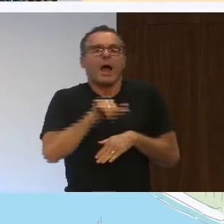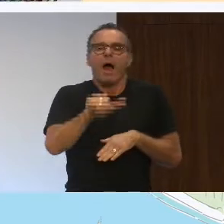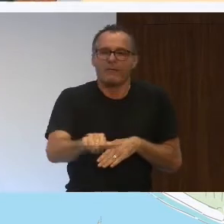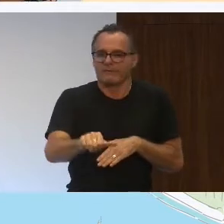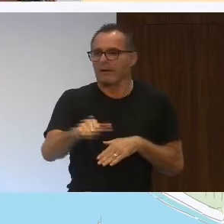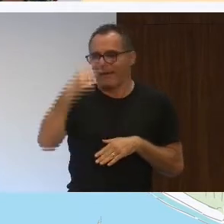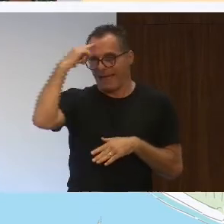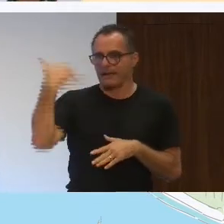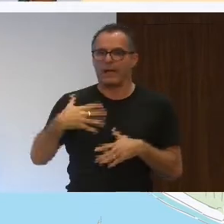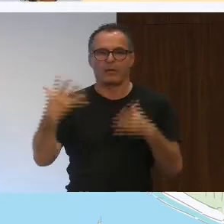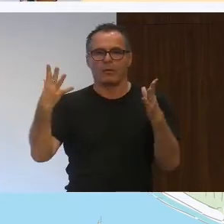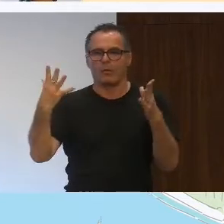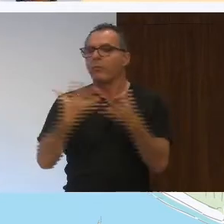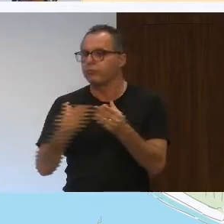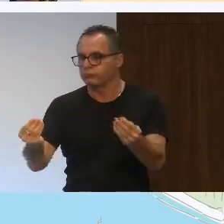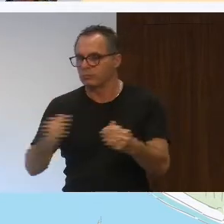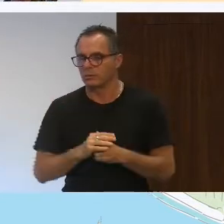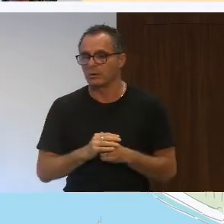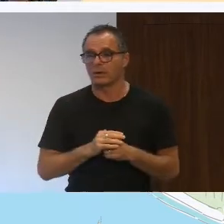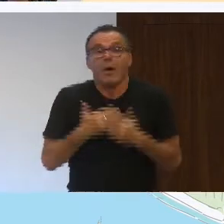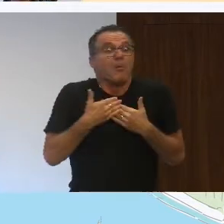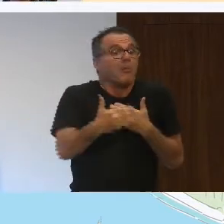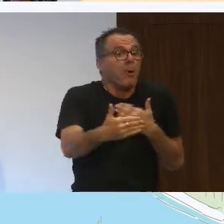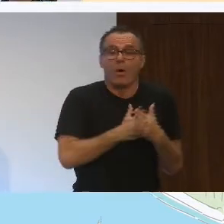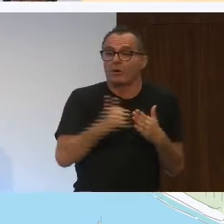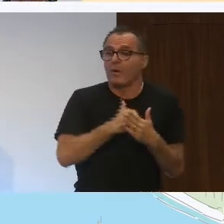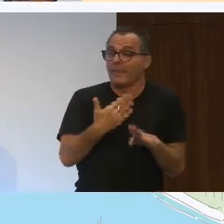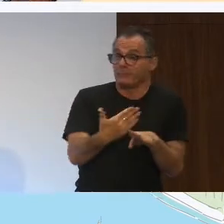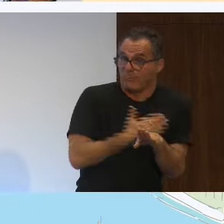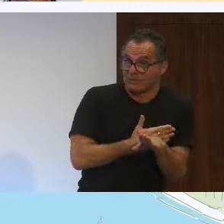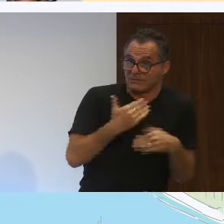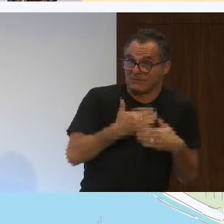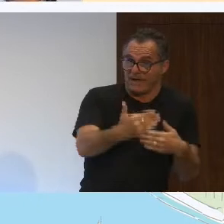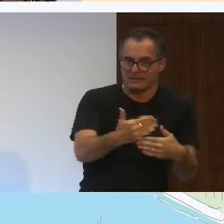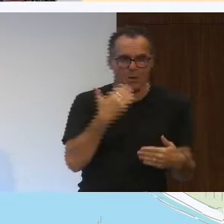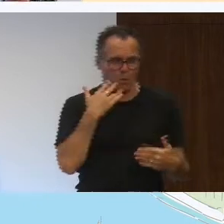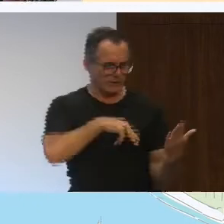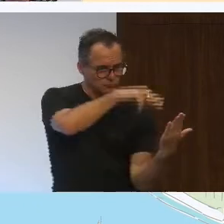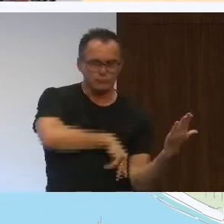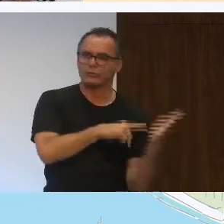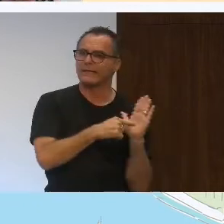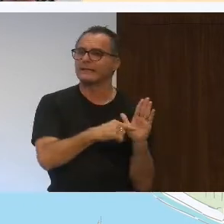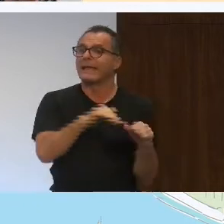in general, much more common than the premonitory phase, when you look at the literature, including the one study that's